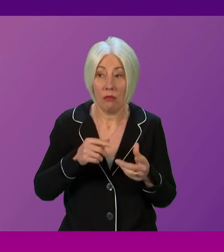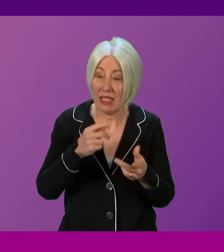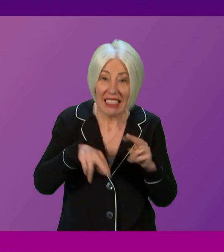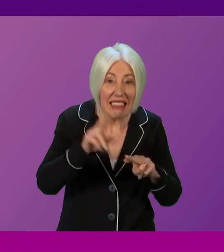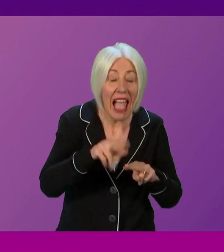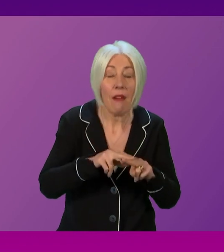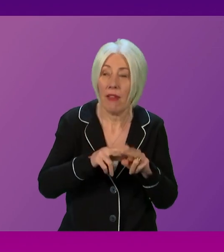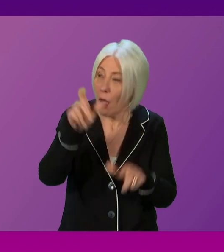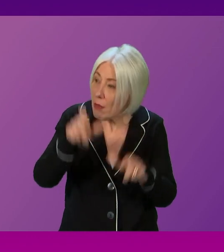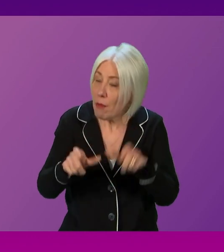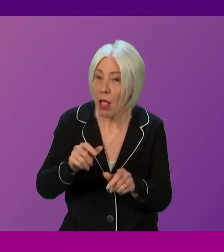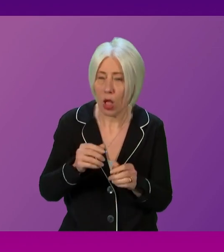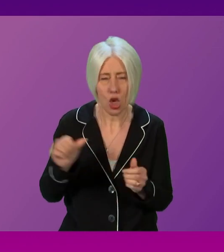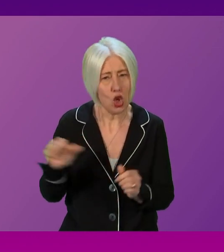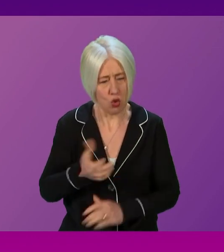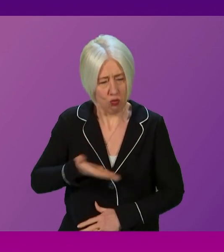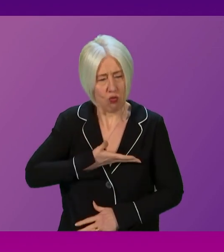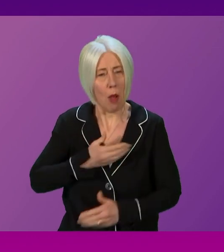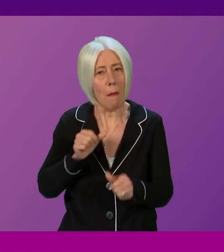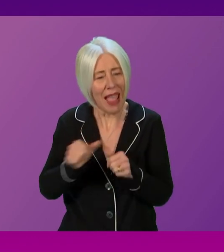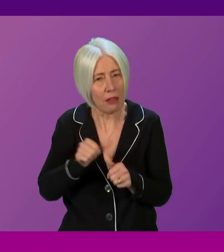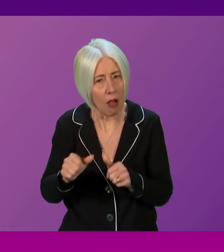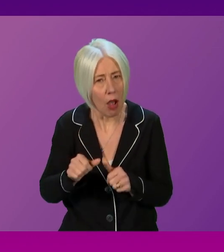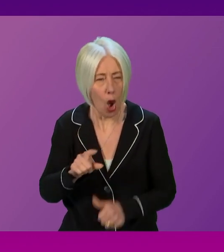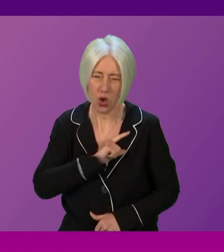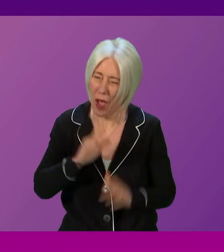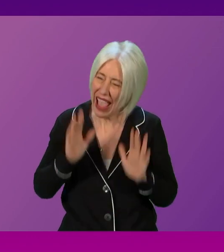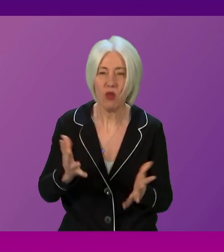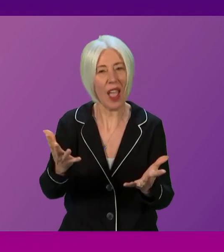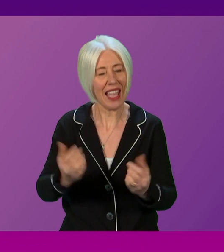across Scotland continue to accept the unacceptable from the SNP Government?